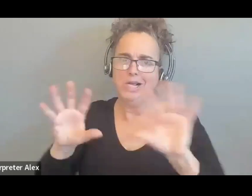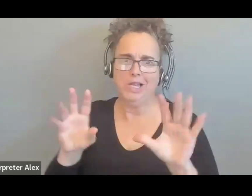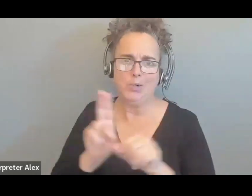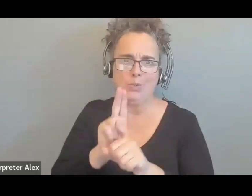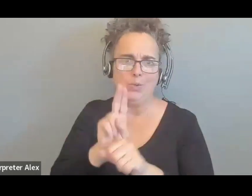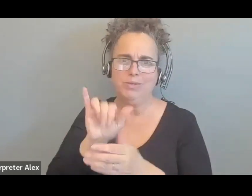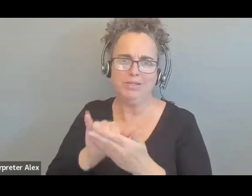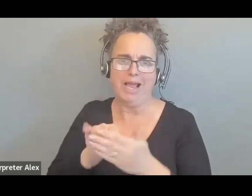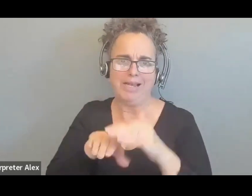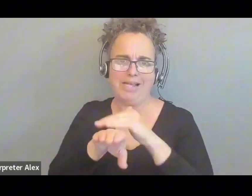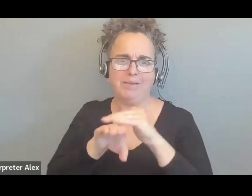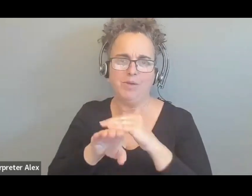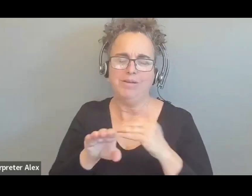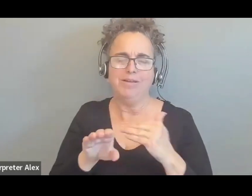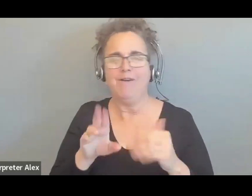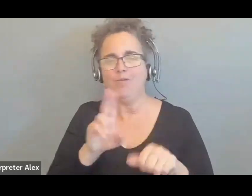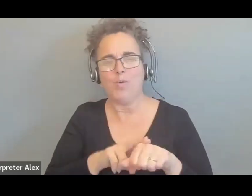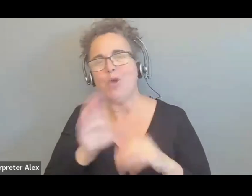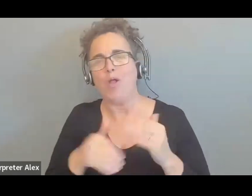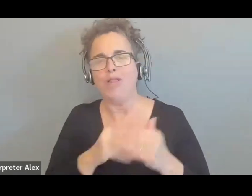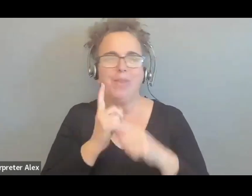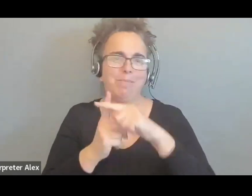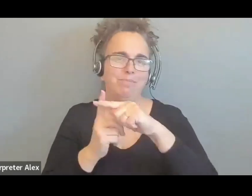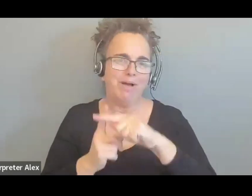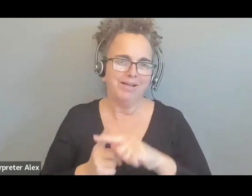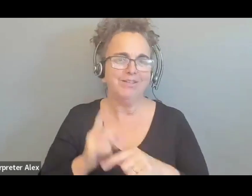to all the good goodness and and the things that Kelsey just shared.